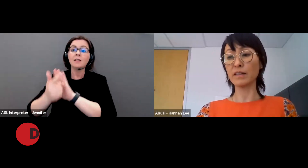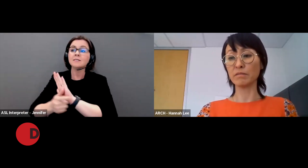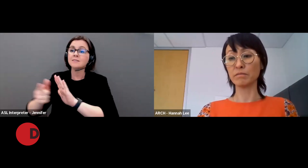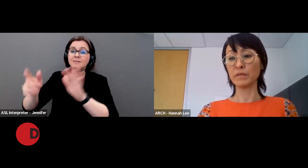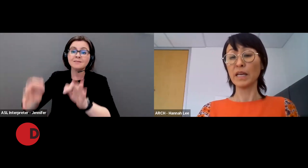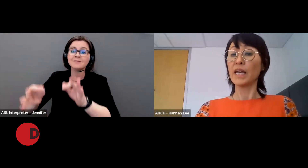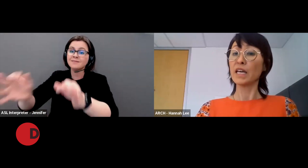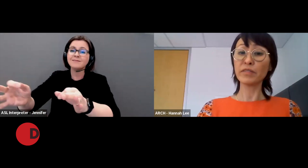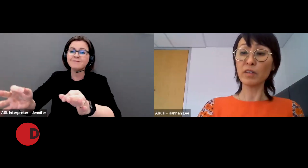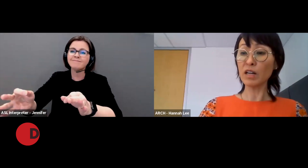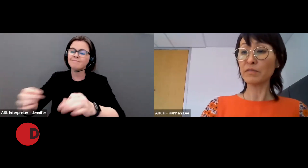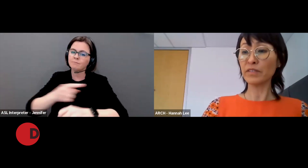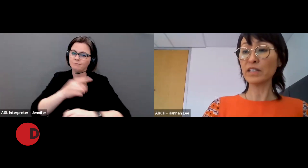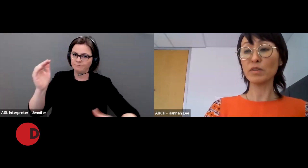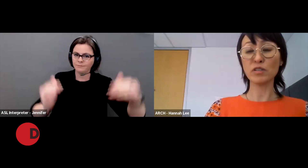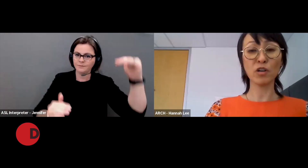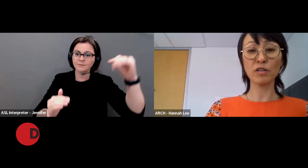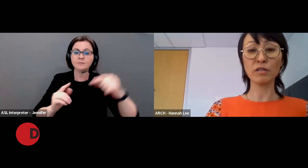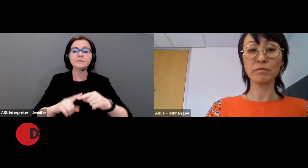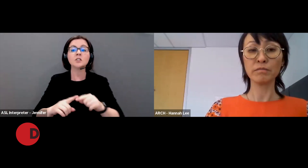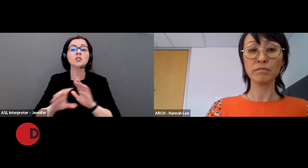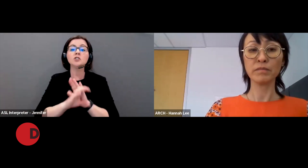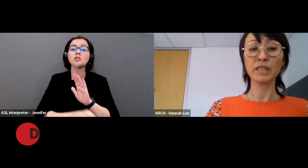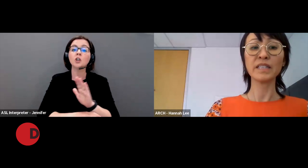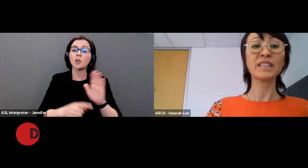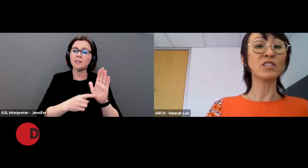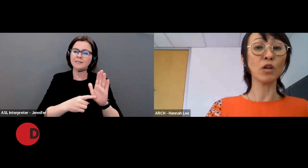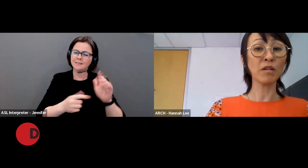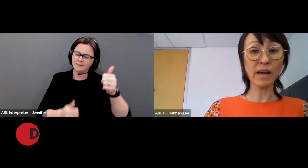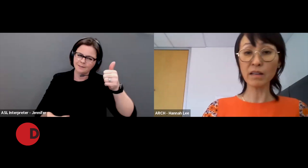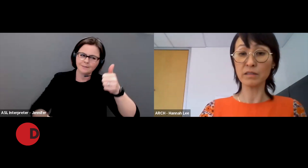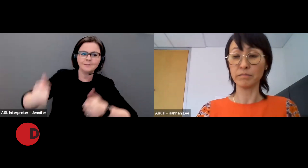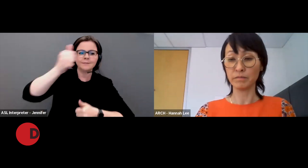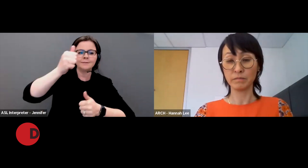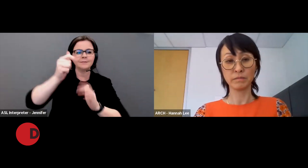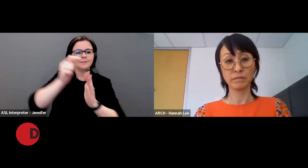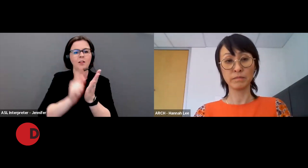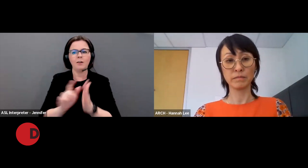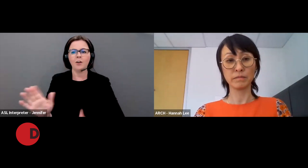as part of the constitution, is the Supreme law of Canada.